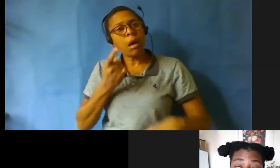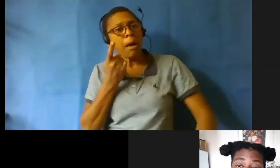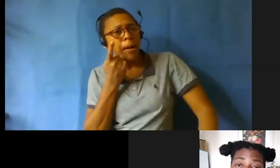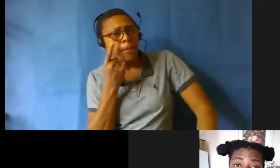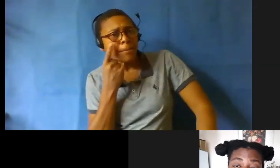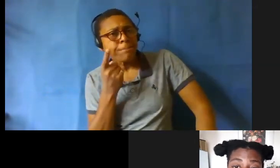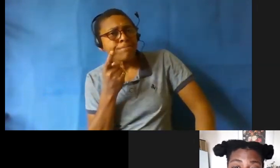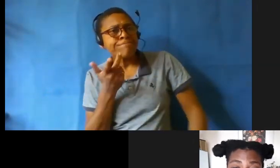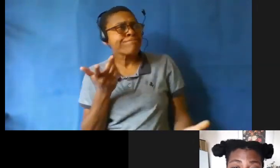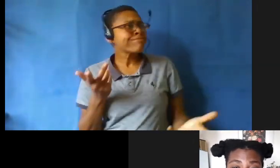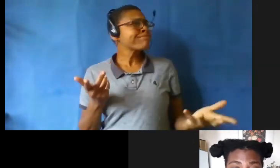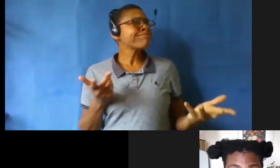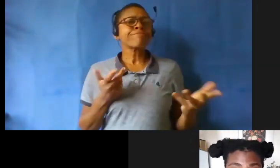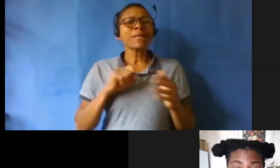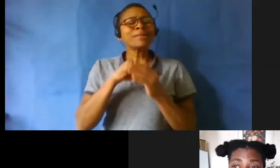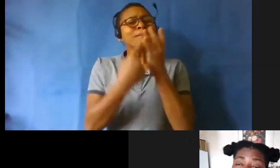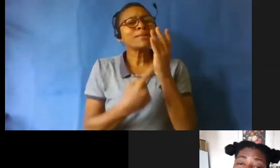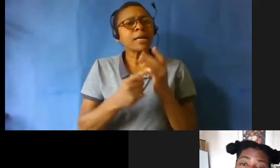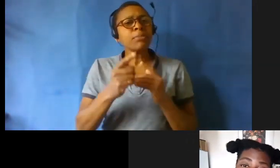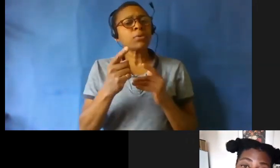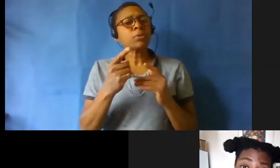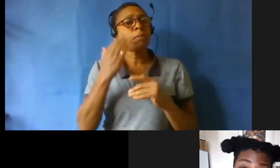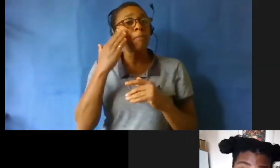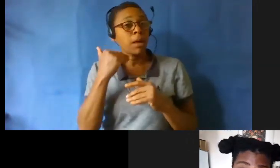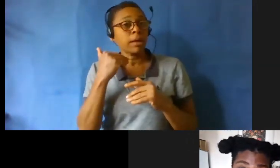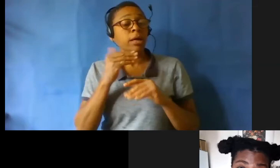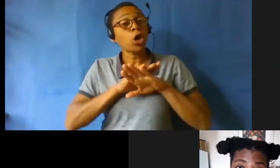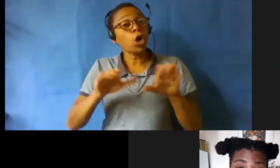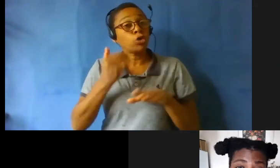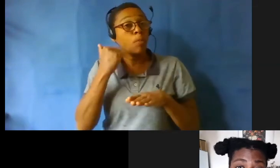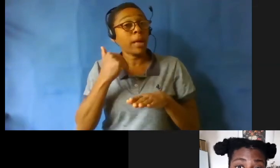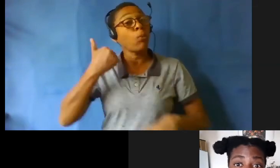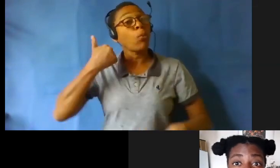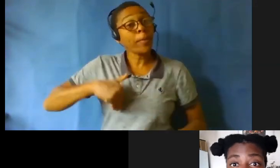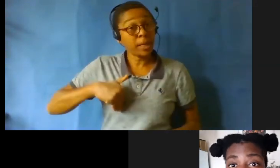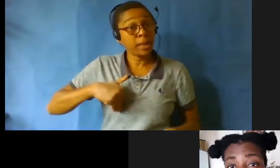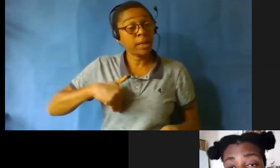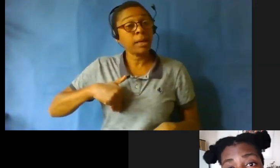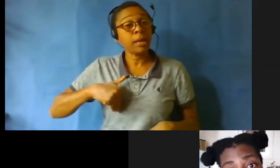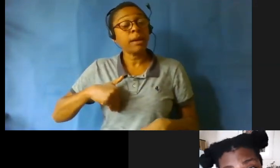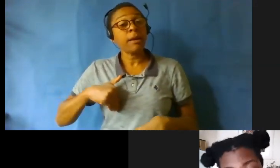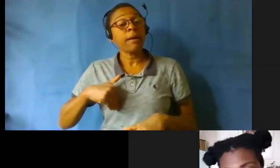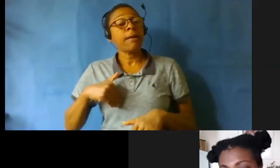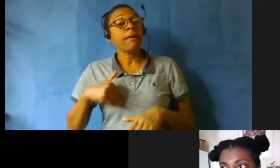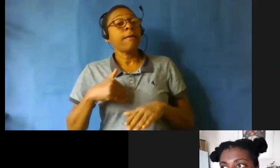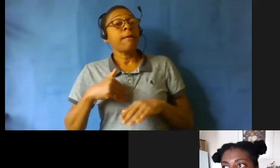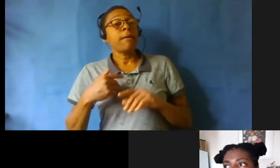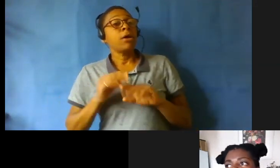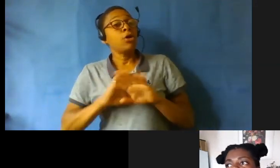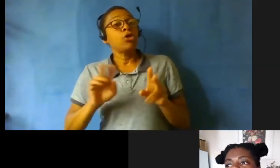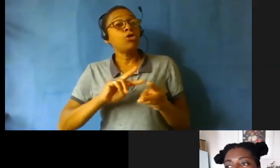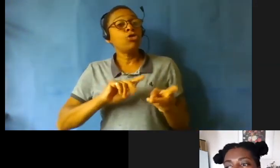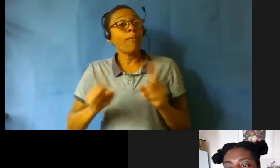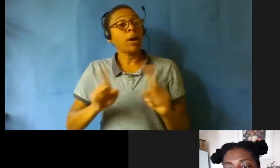disabled Black and non-Black women, femmes and non-binary people of color and this is